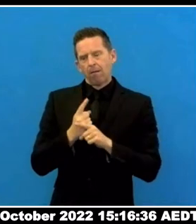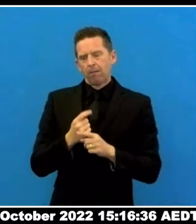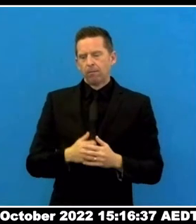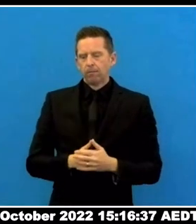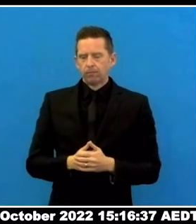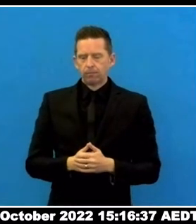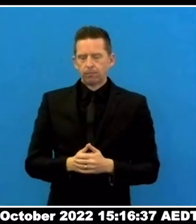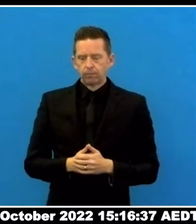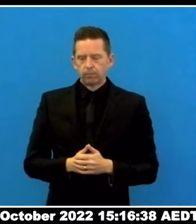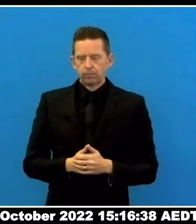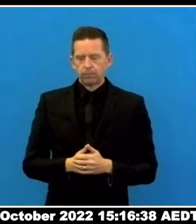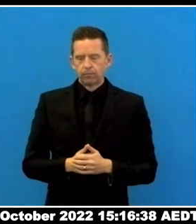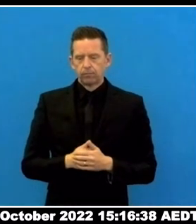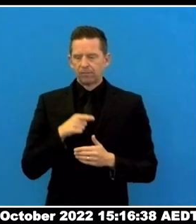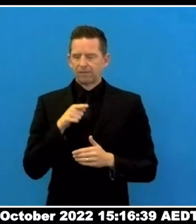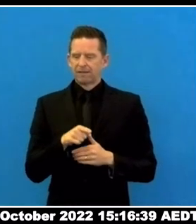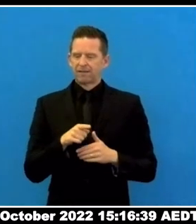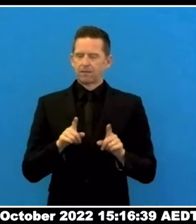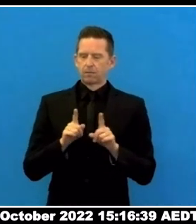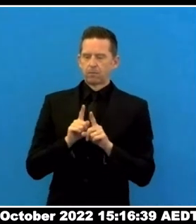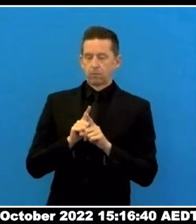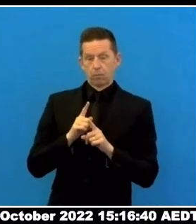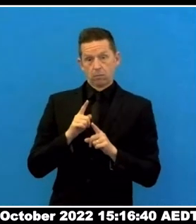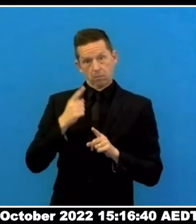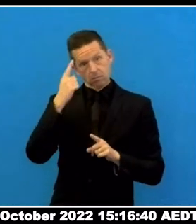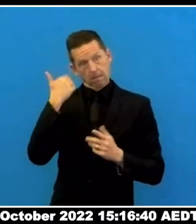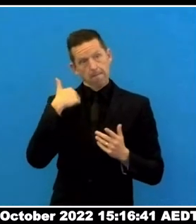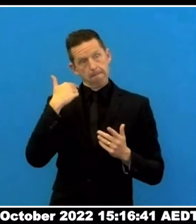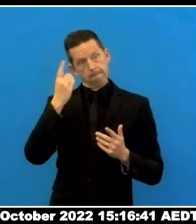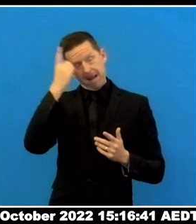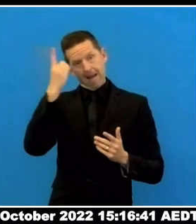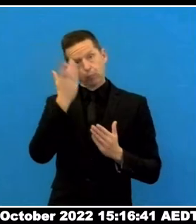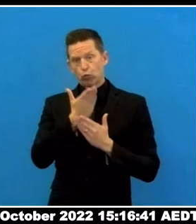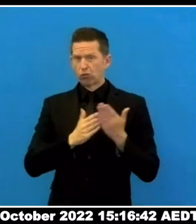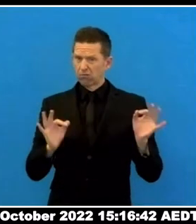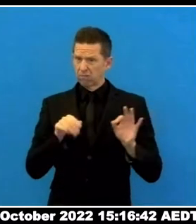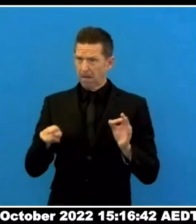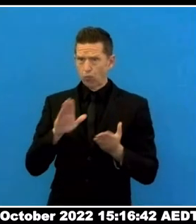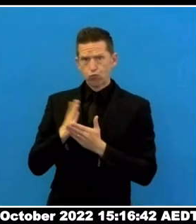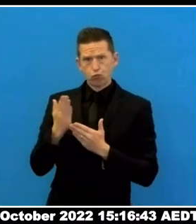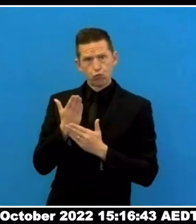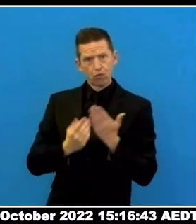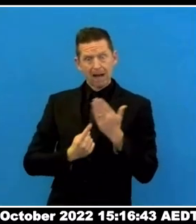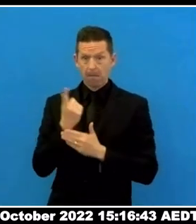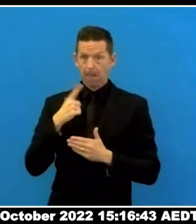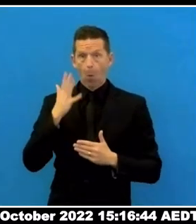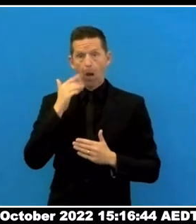it's like a real story from my community and from myself. That's why I get so emotional.